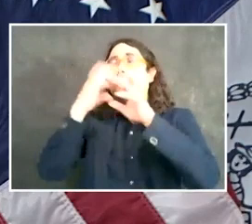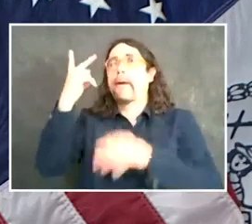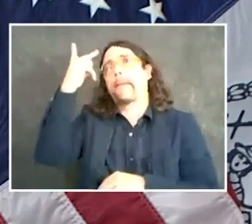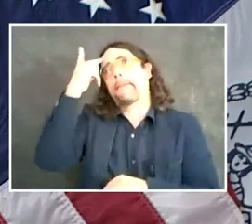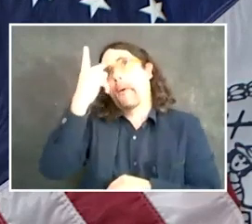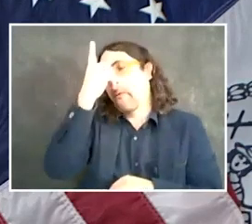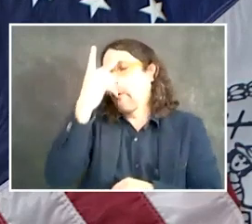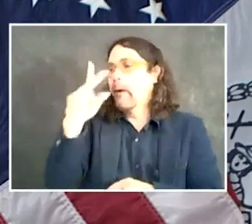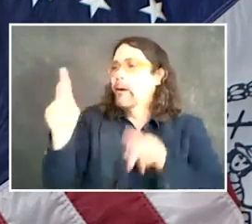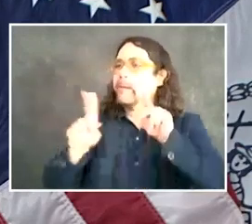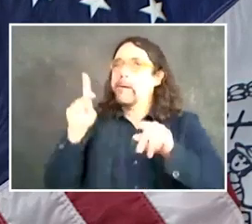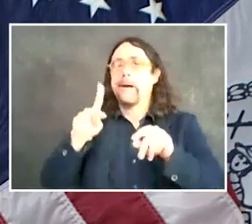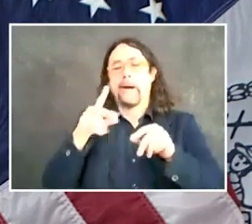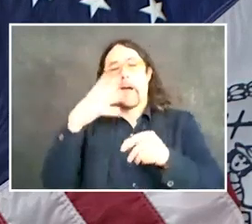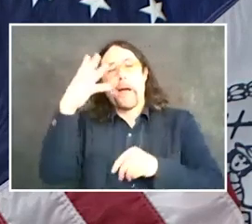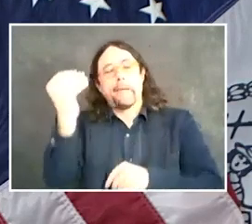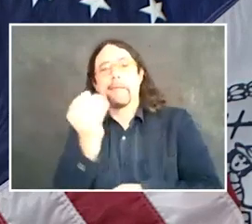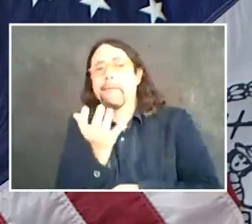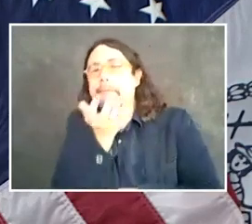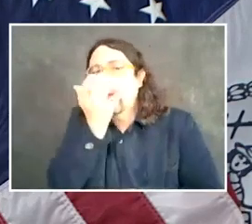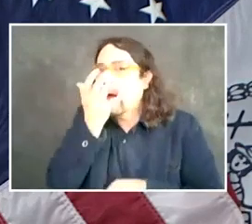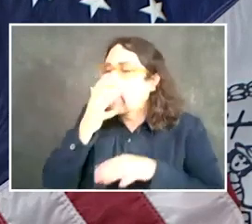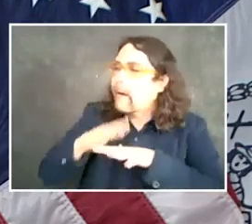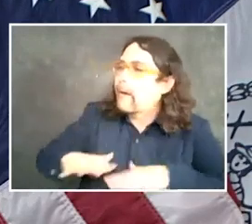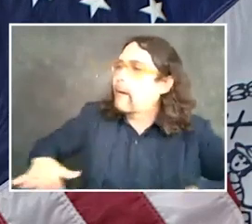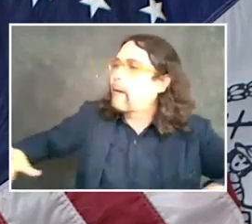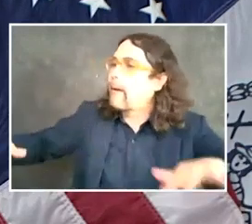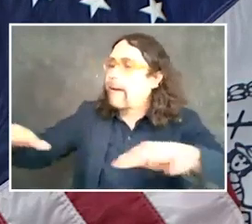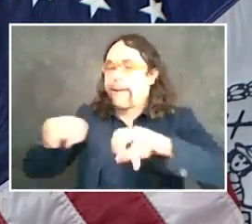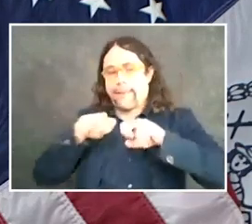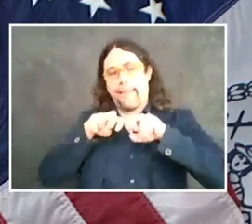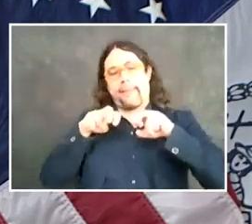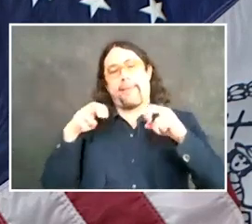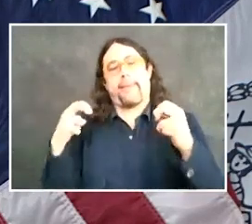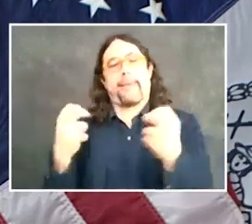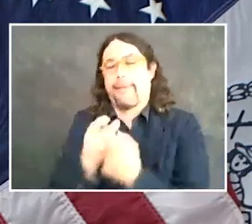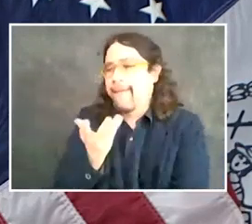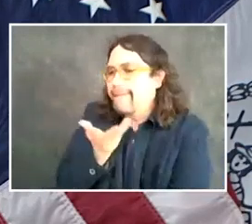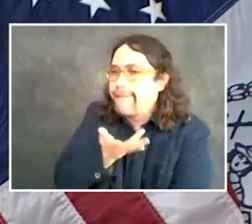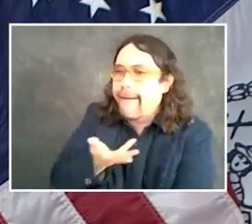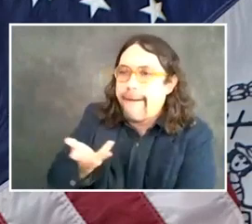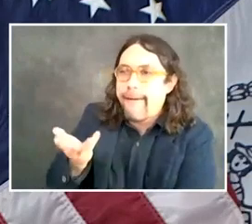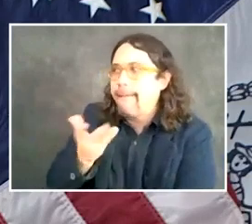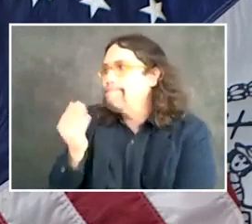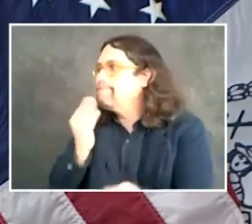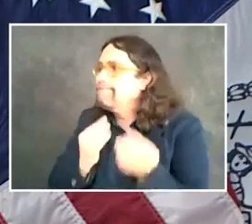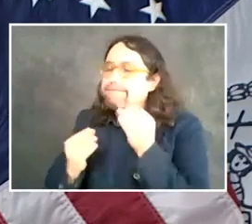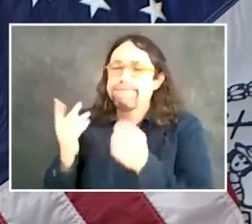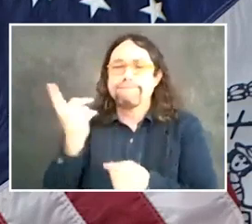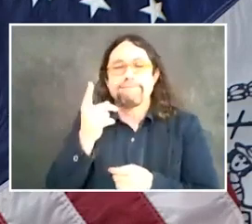WE WILL NEVER, EVER ALLOW SOMETHING LIKE THAT TO GO UNCHECKED.